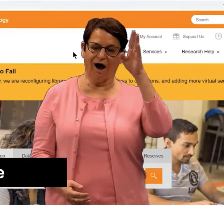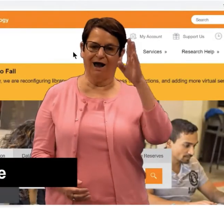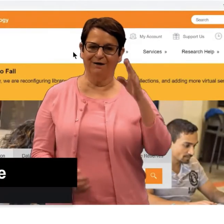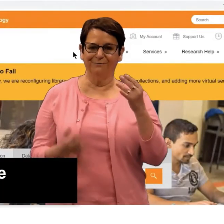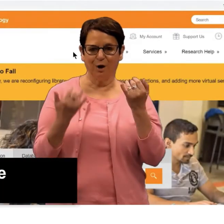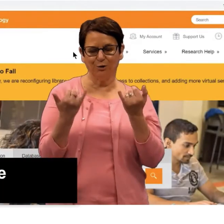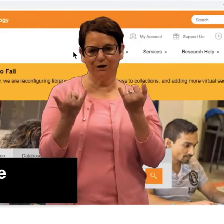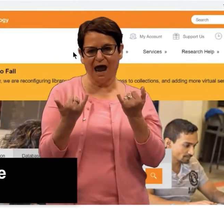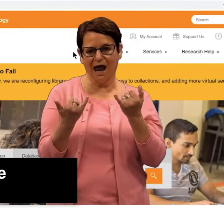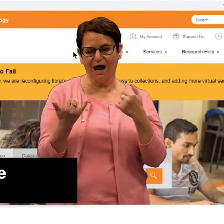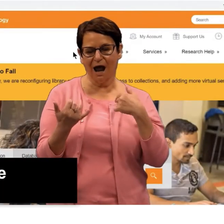Hi.